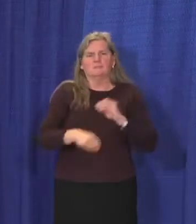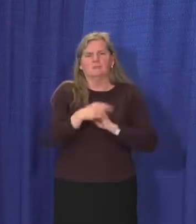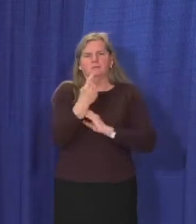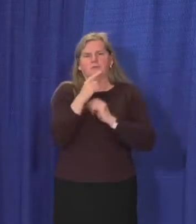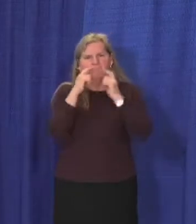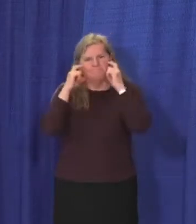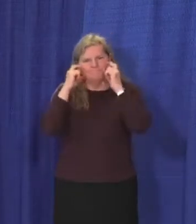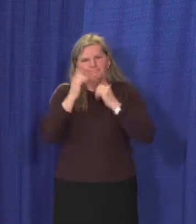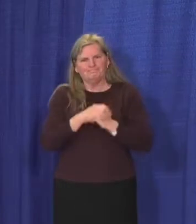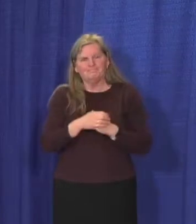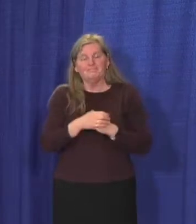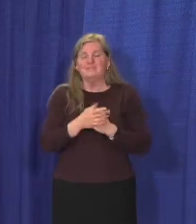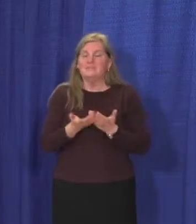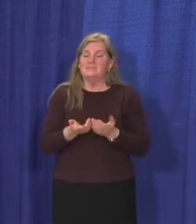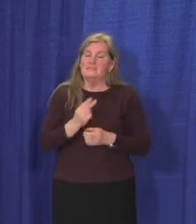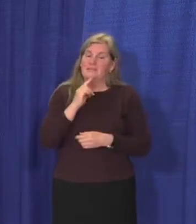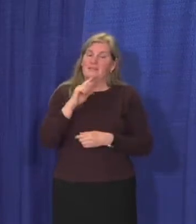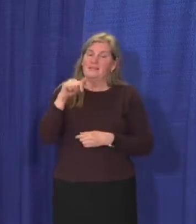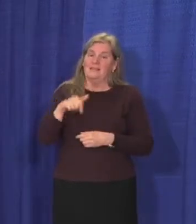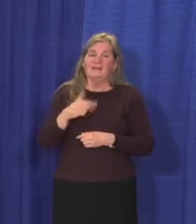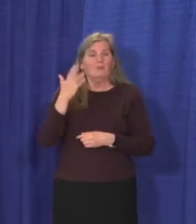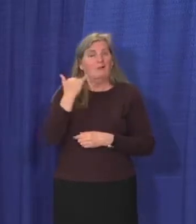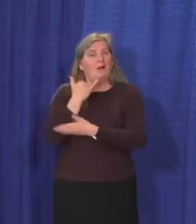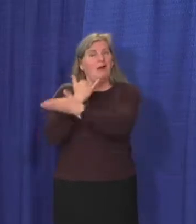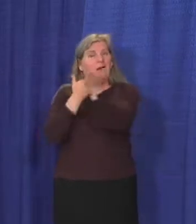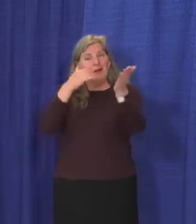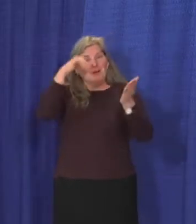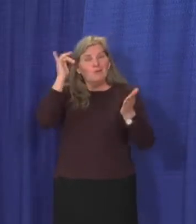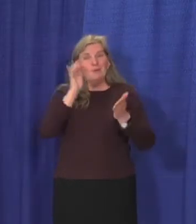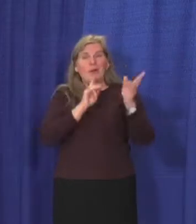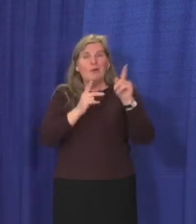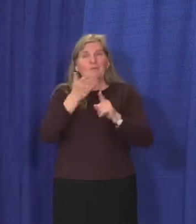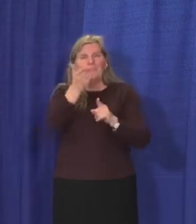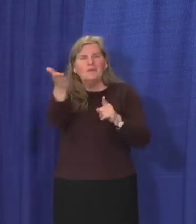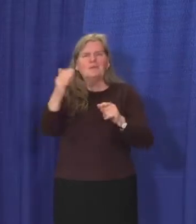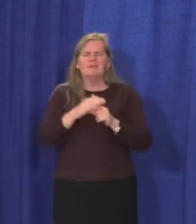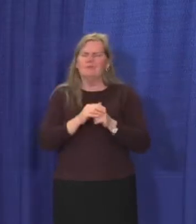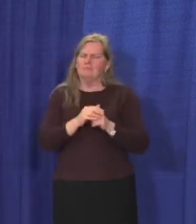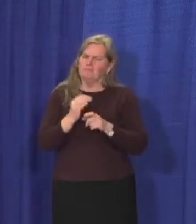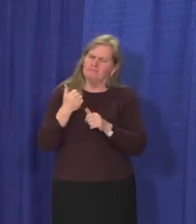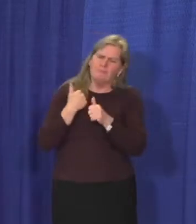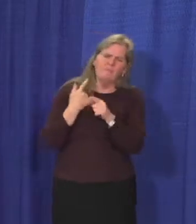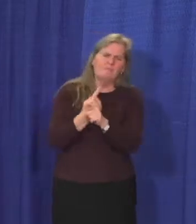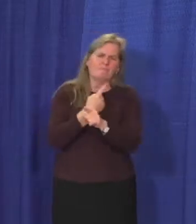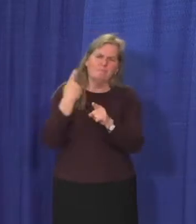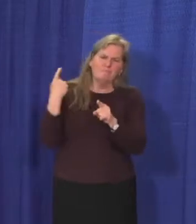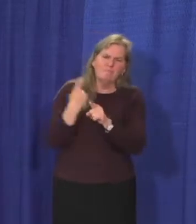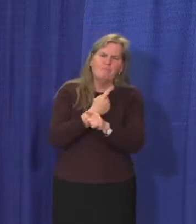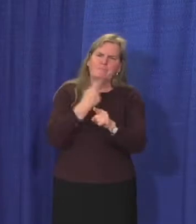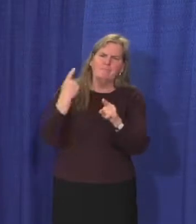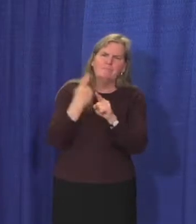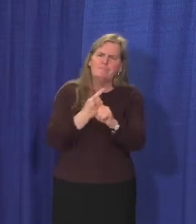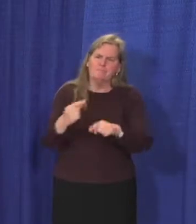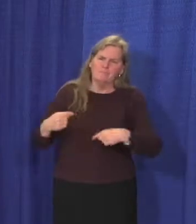safe six plus one. We are in a fortunate position but we need to keep up that